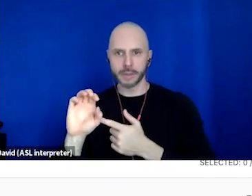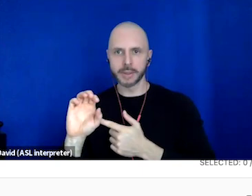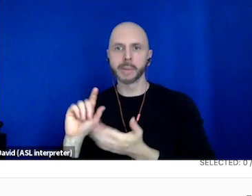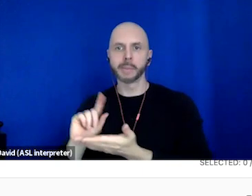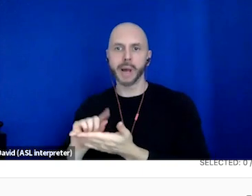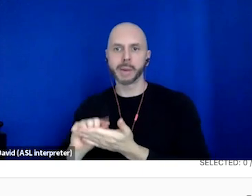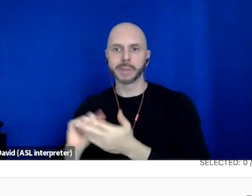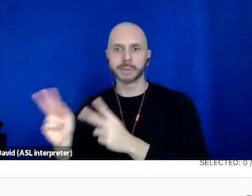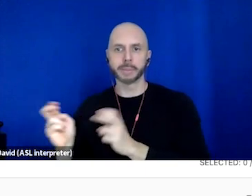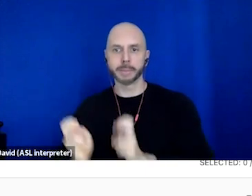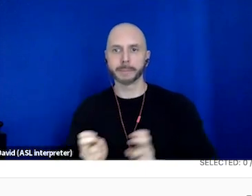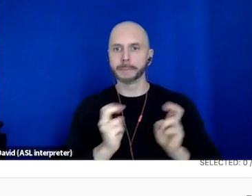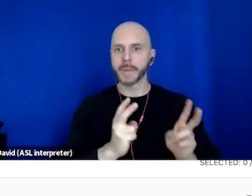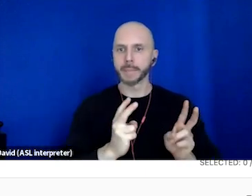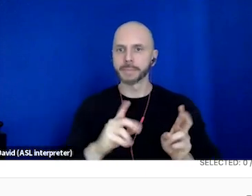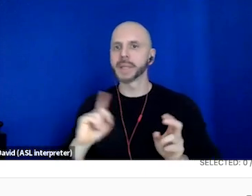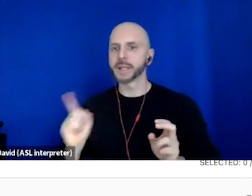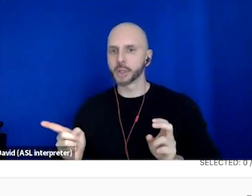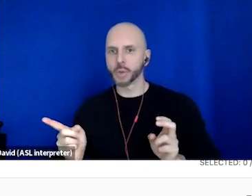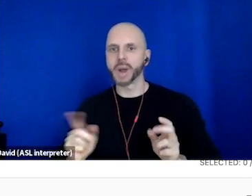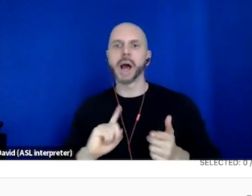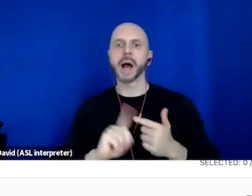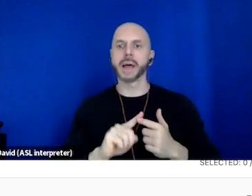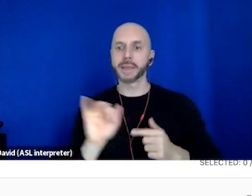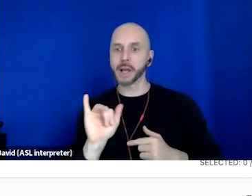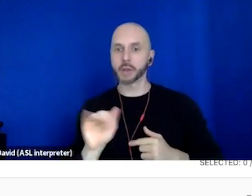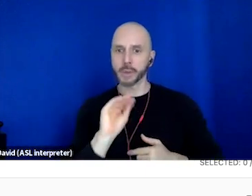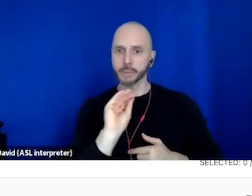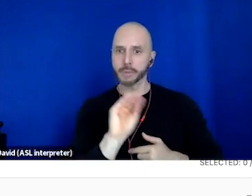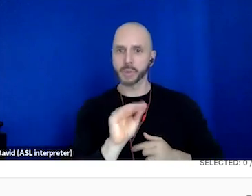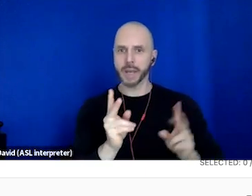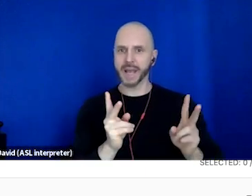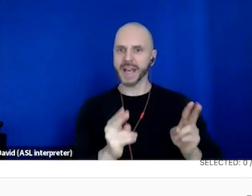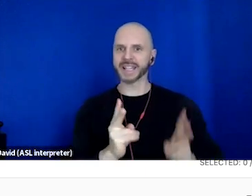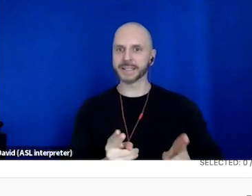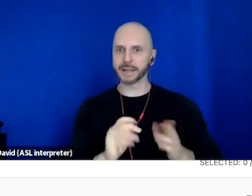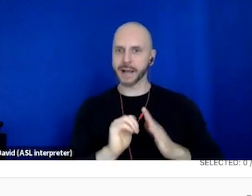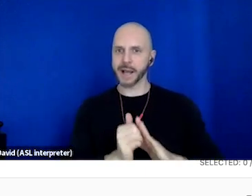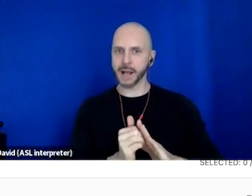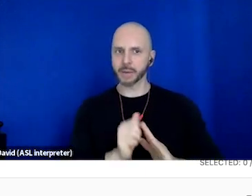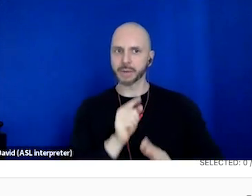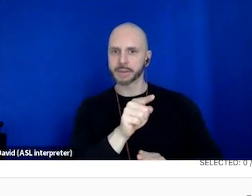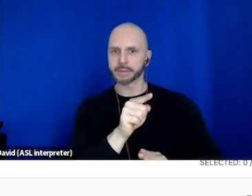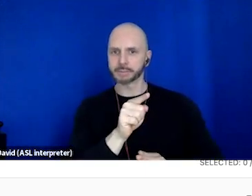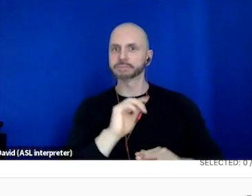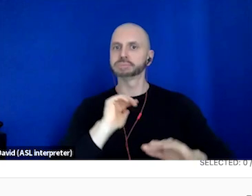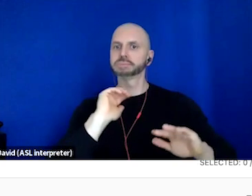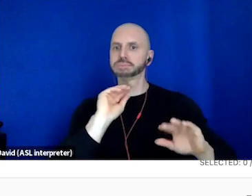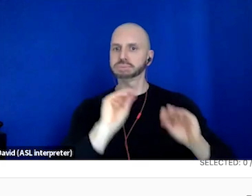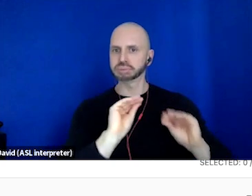to how I want this book to be edited. Now what happens in the background when I upload these